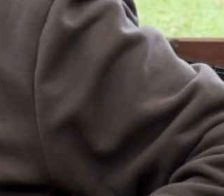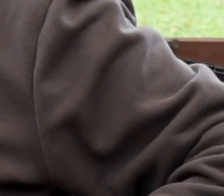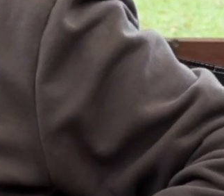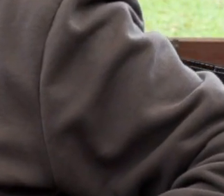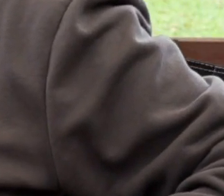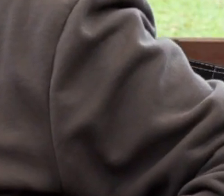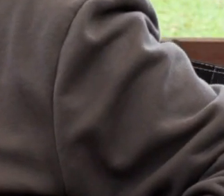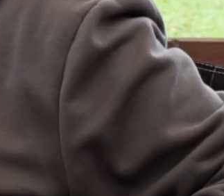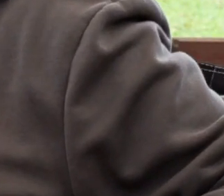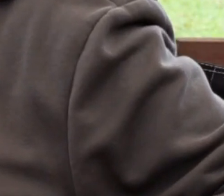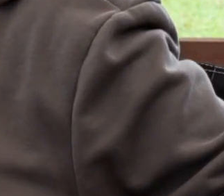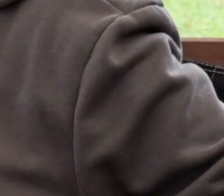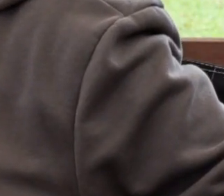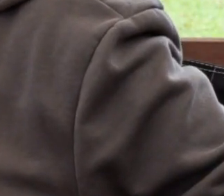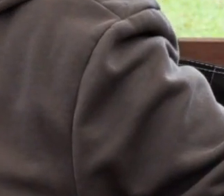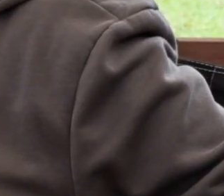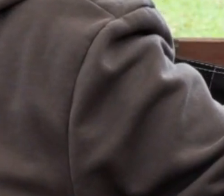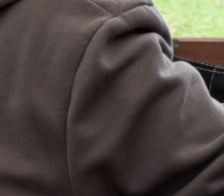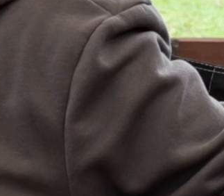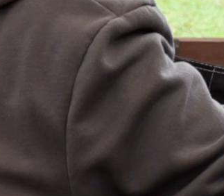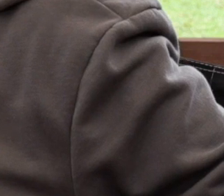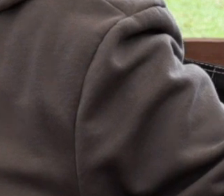That’s a good back rub.